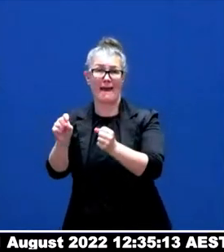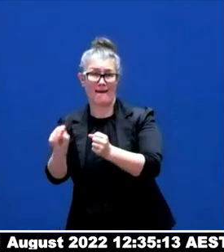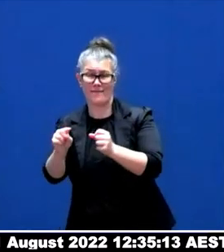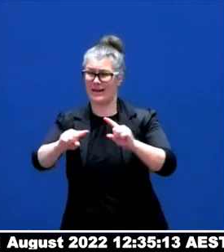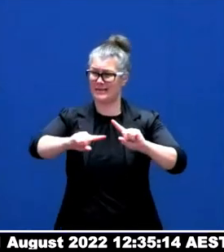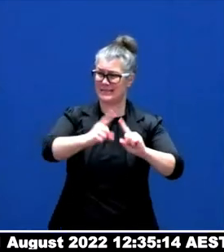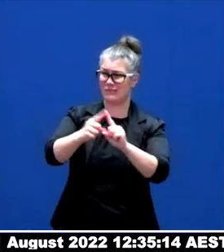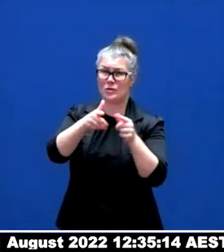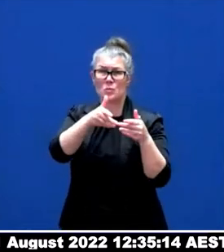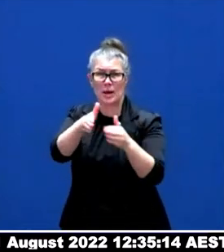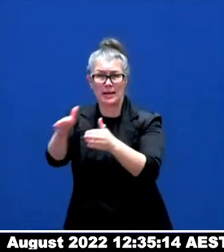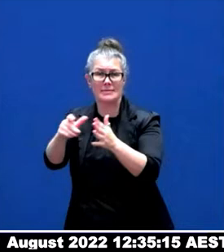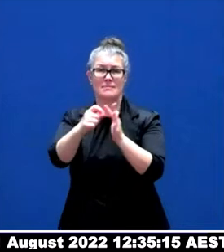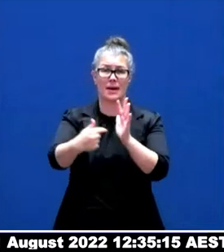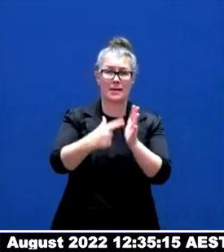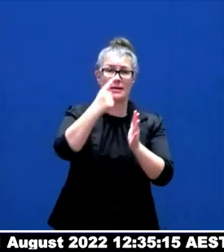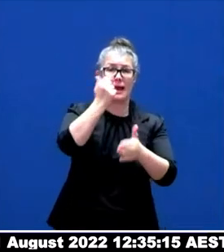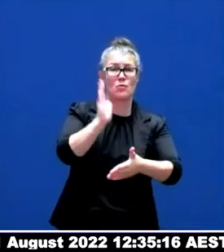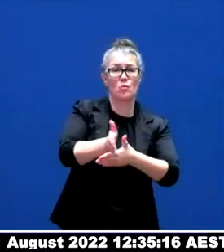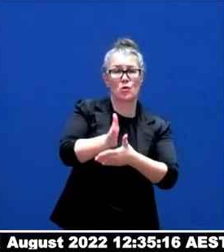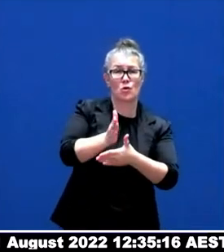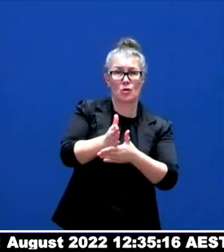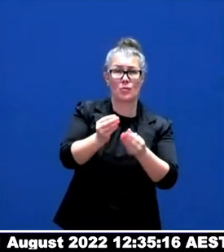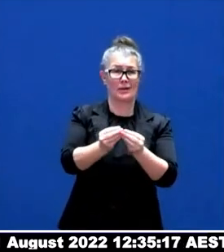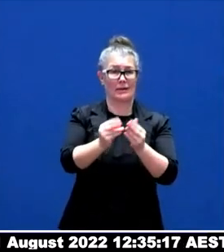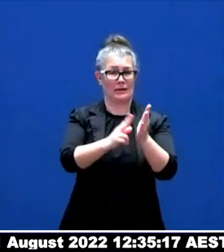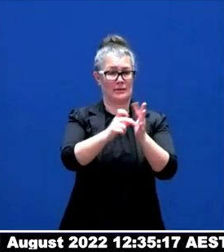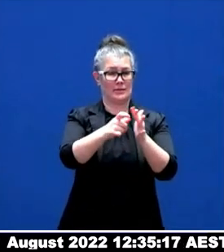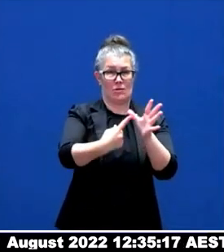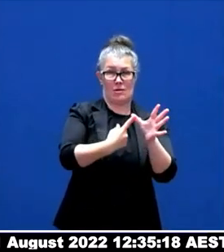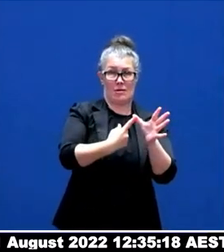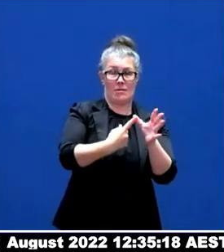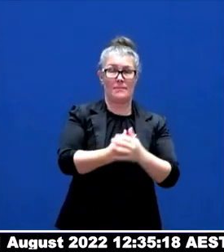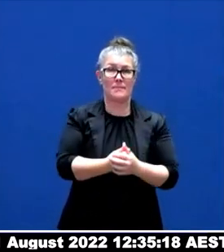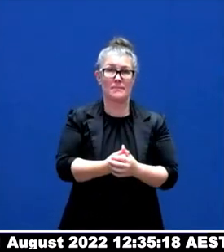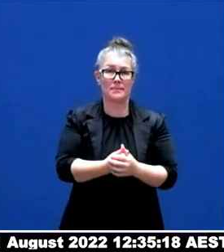different ways that the Department works with the NDIA for people who have NDIS